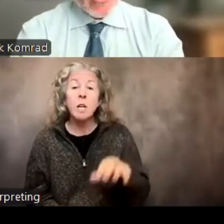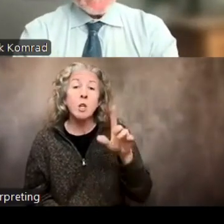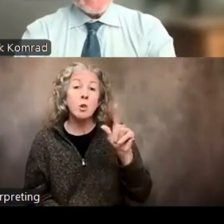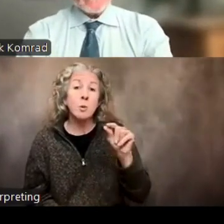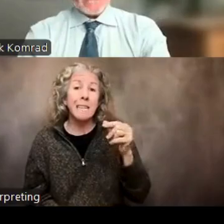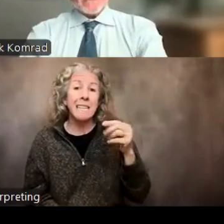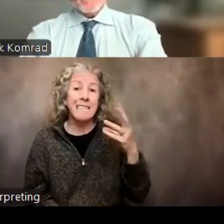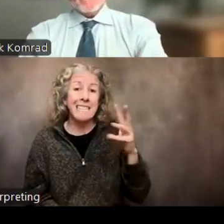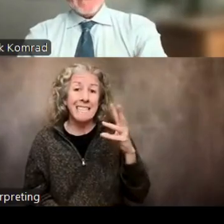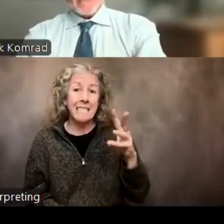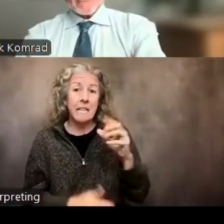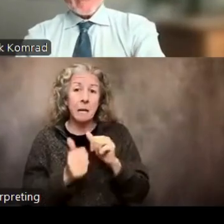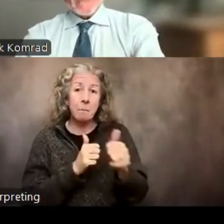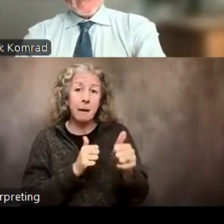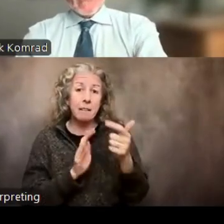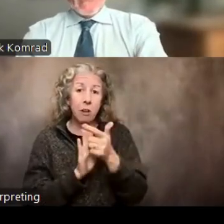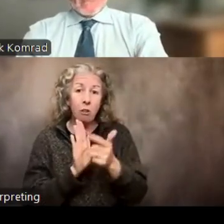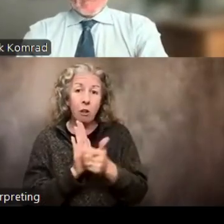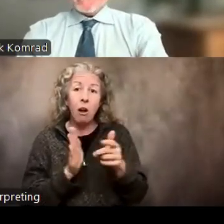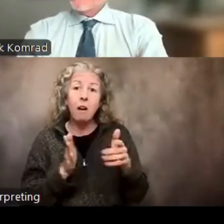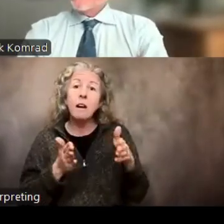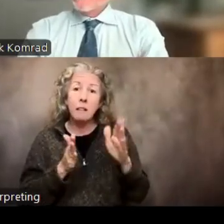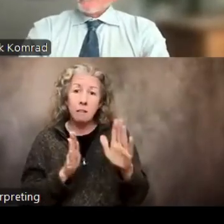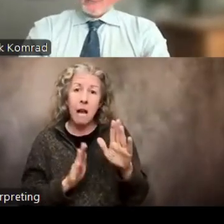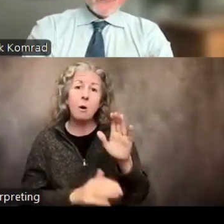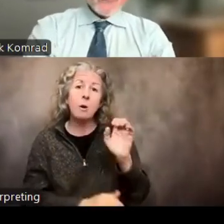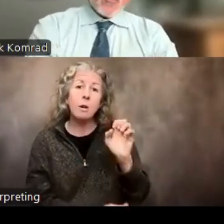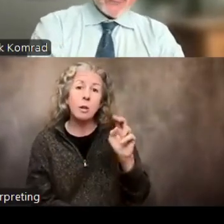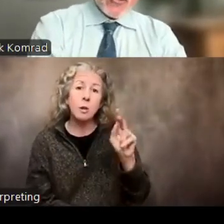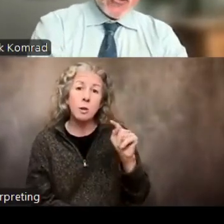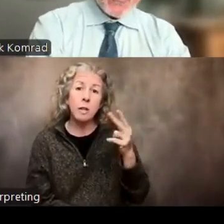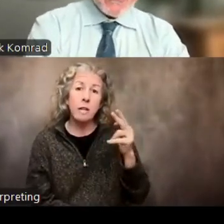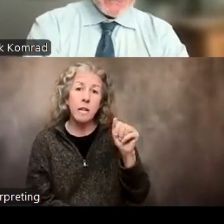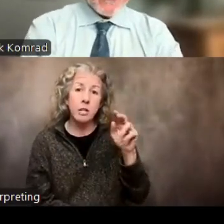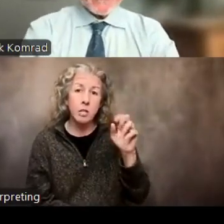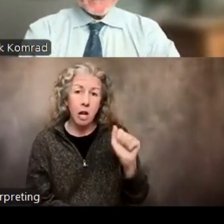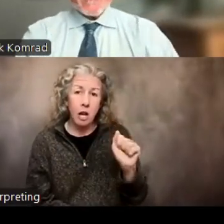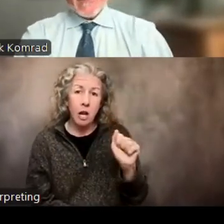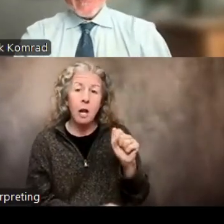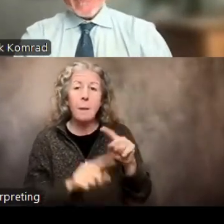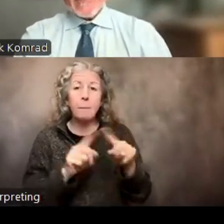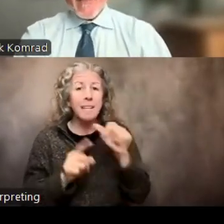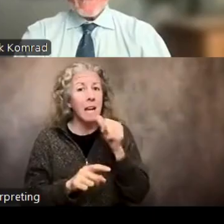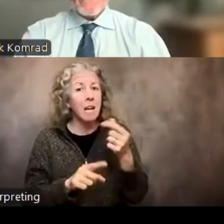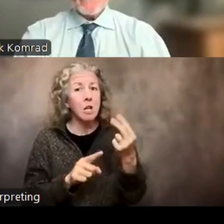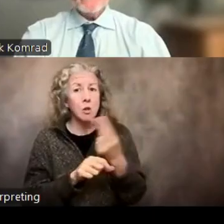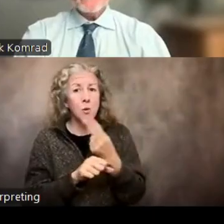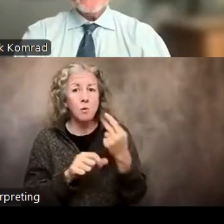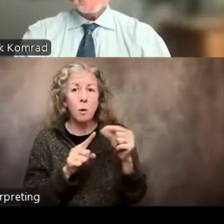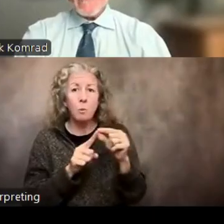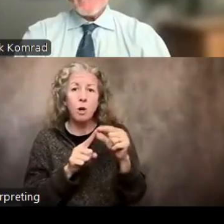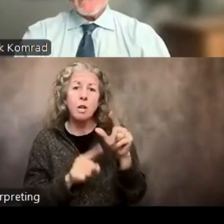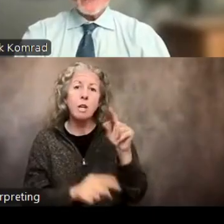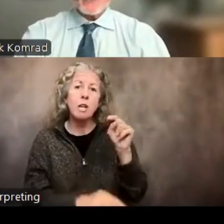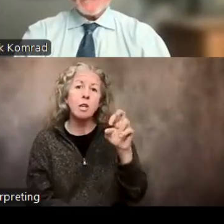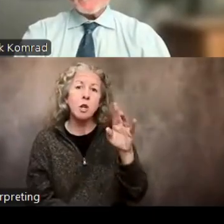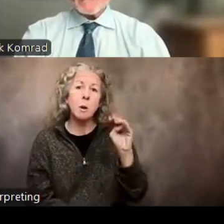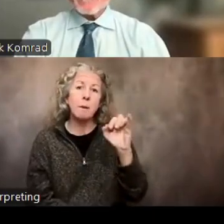legalizing euthanasia, but they didn't use the word terminal illness. They said, for those whose death is reasonably